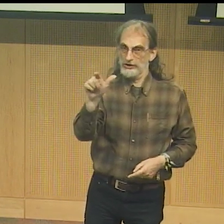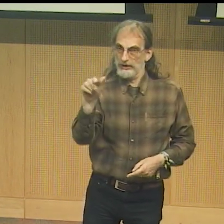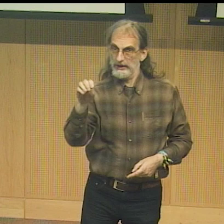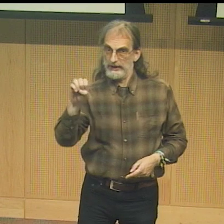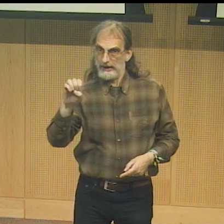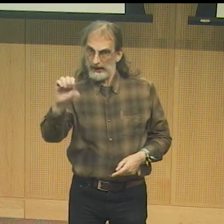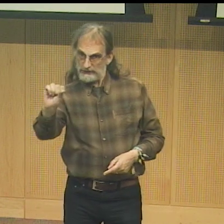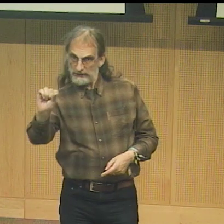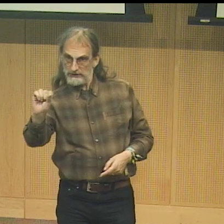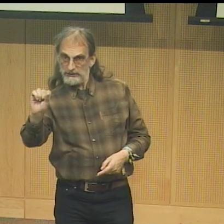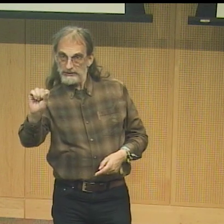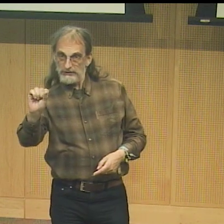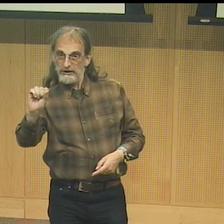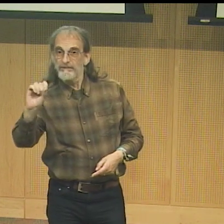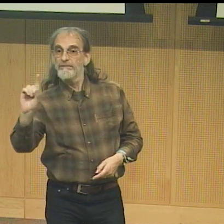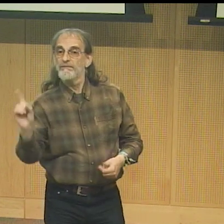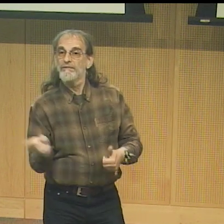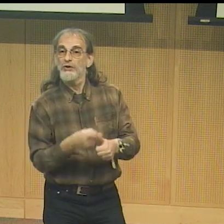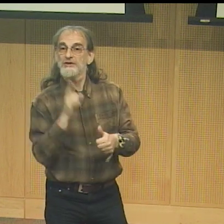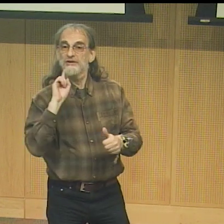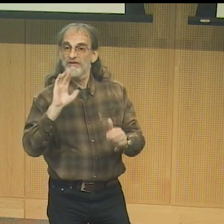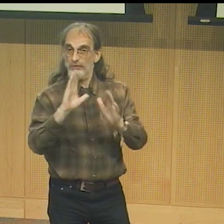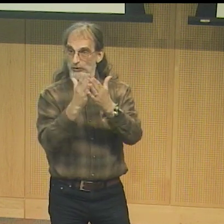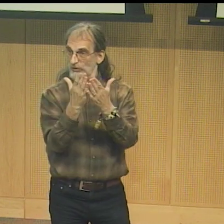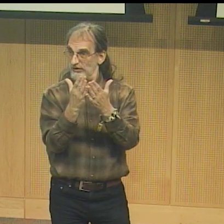But I can tell you about different writings.